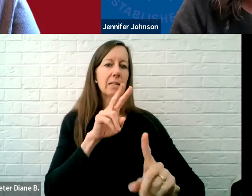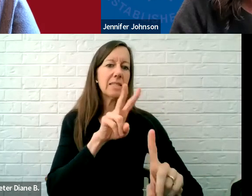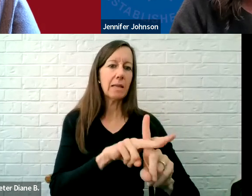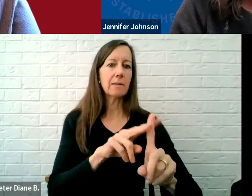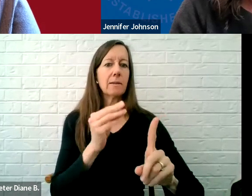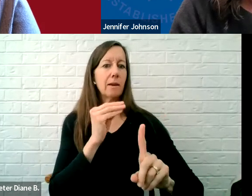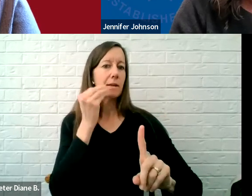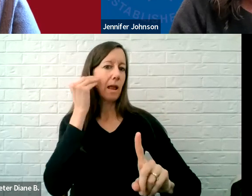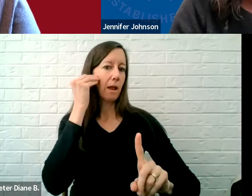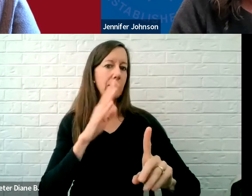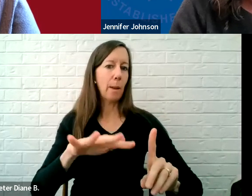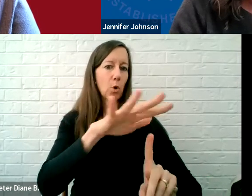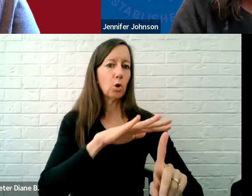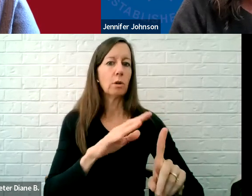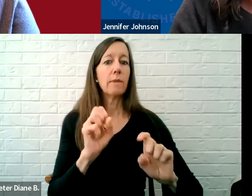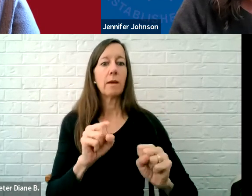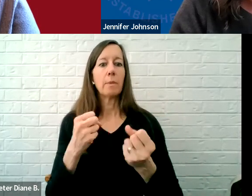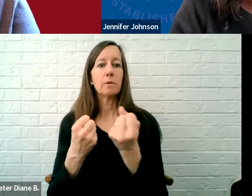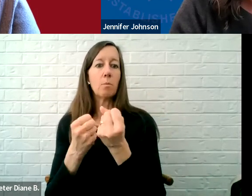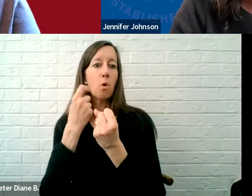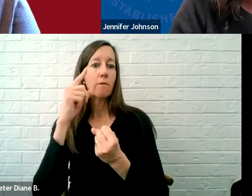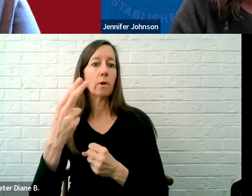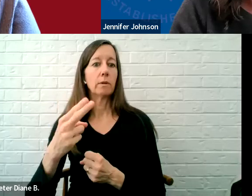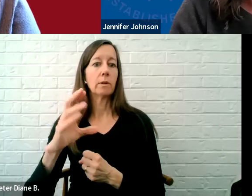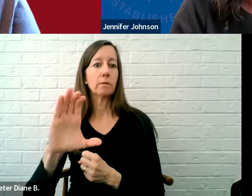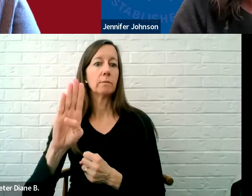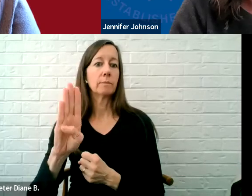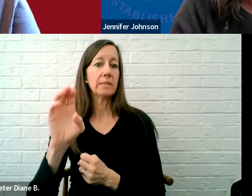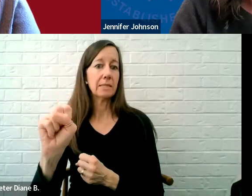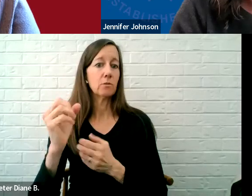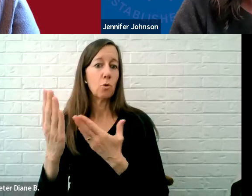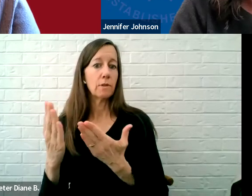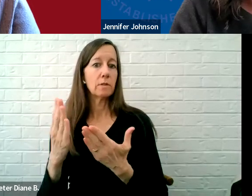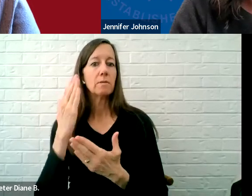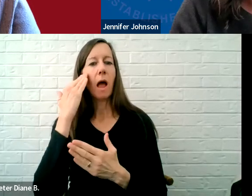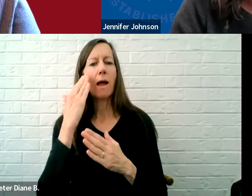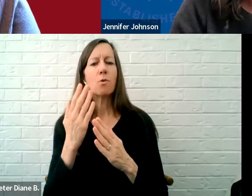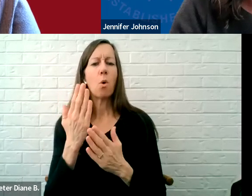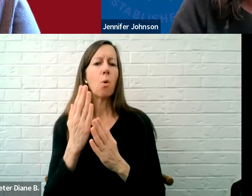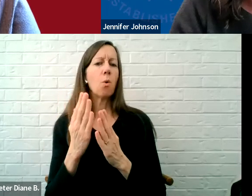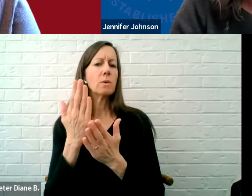I know developers who might set aside 25% or so of their developments for people with Idd,